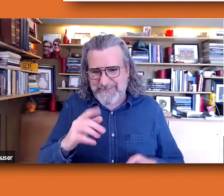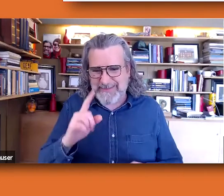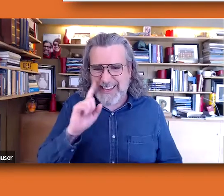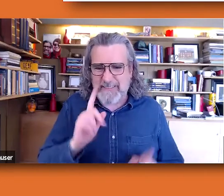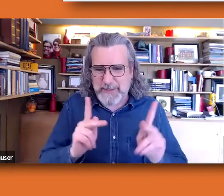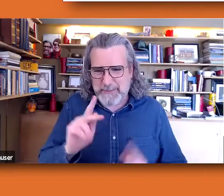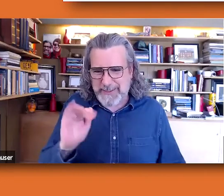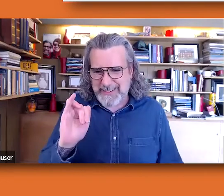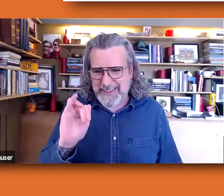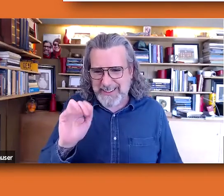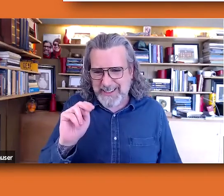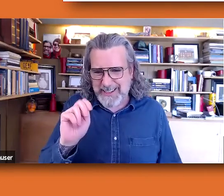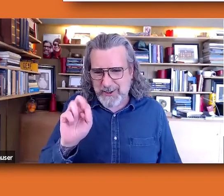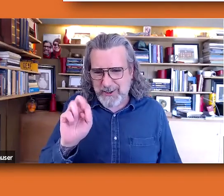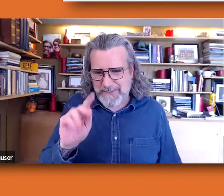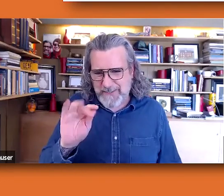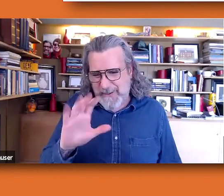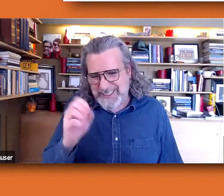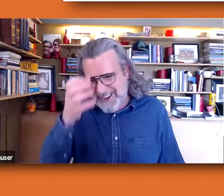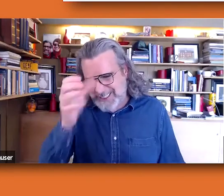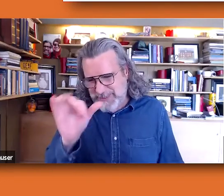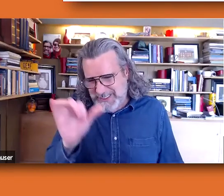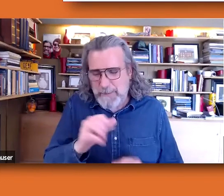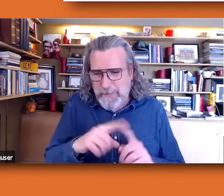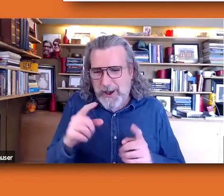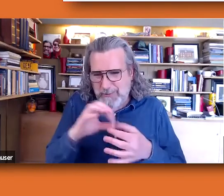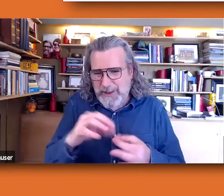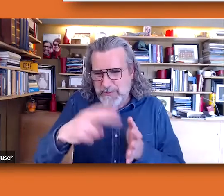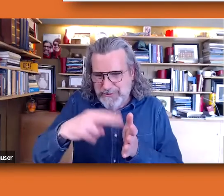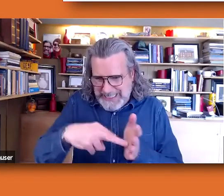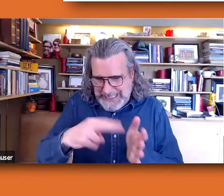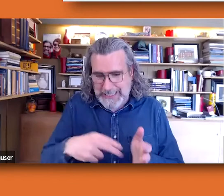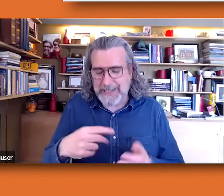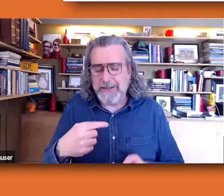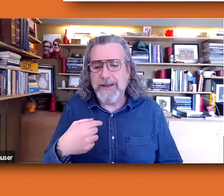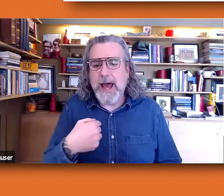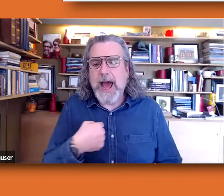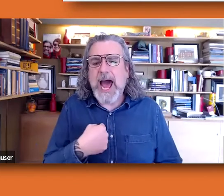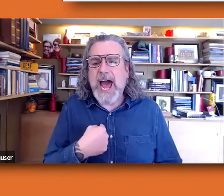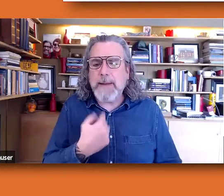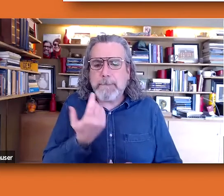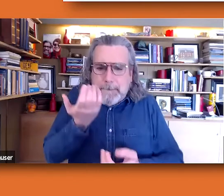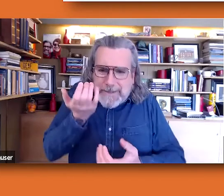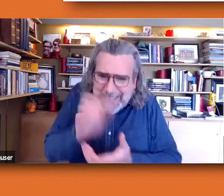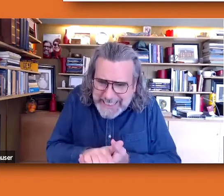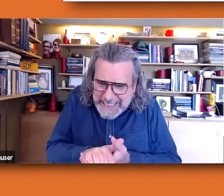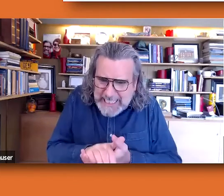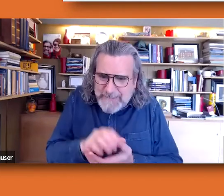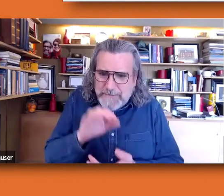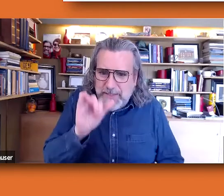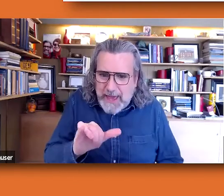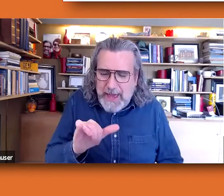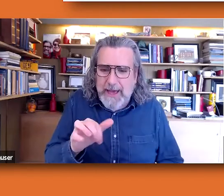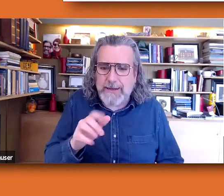My dissertation was about deaf people's inner voice, like I mentioned, and specifically what deaf people do when they're reading.